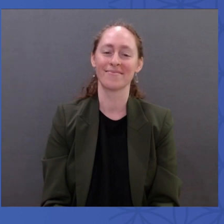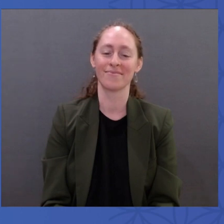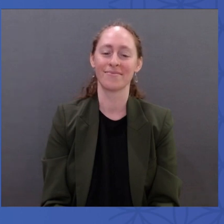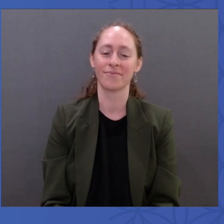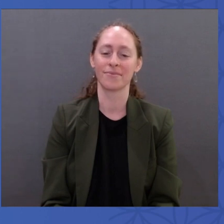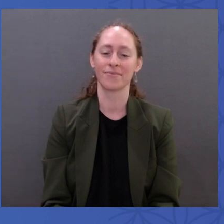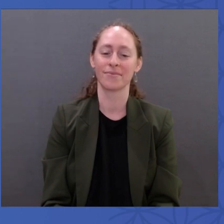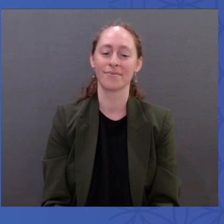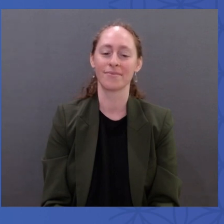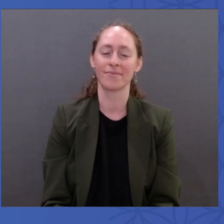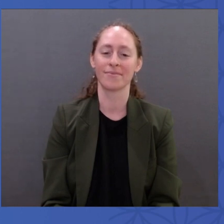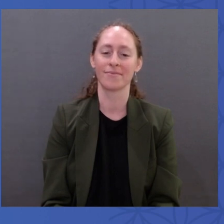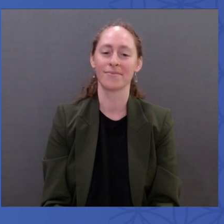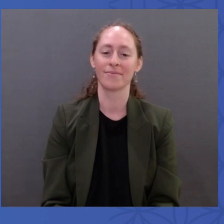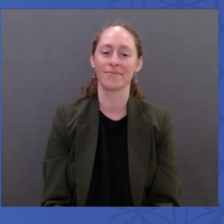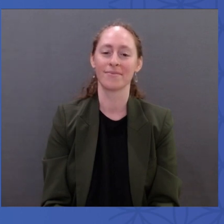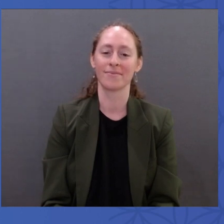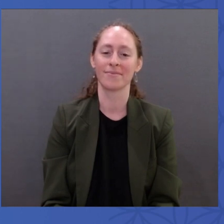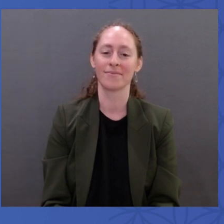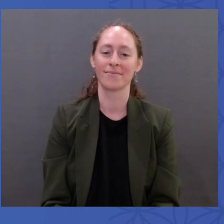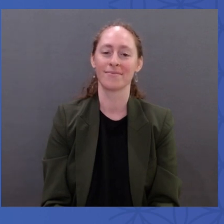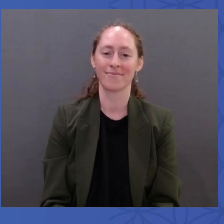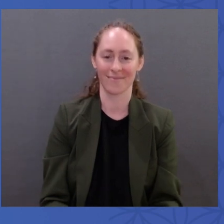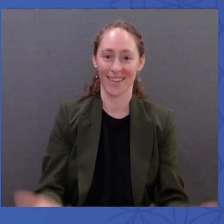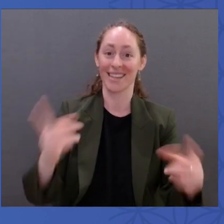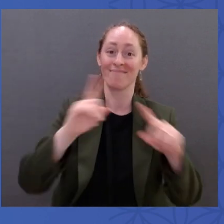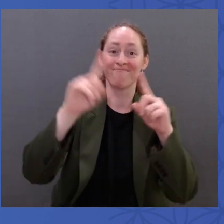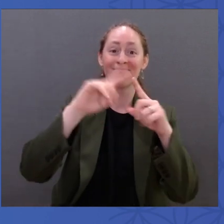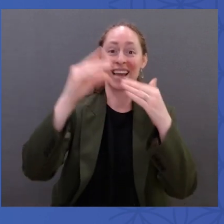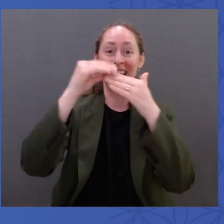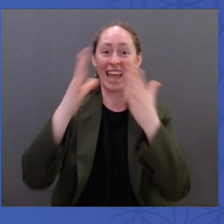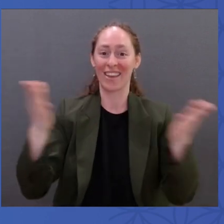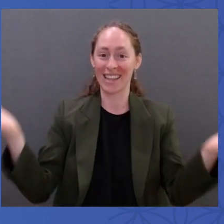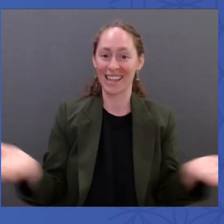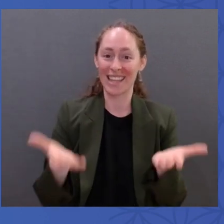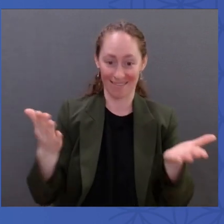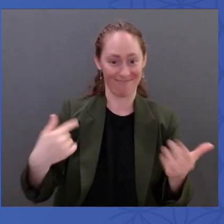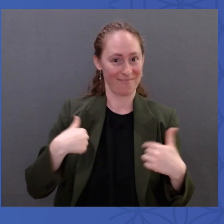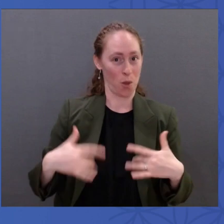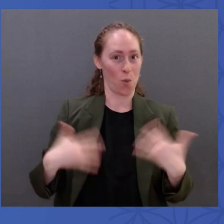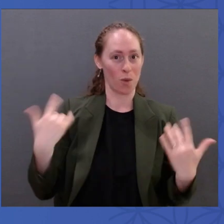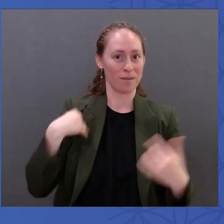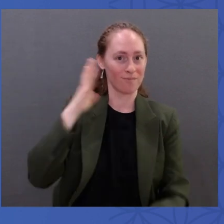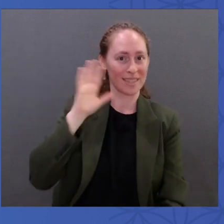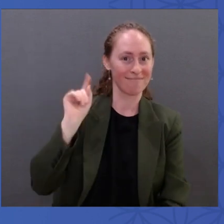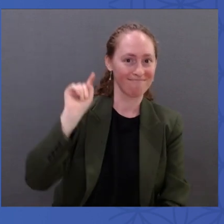I'm en route to the United States for my first visit since the pandemic struck my third as Prime Minister.